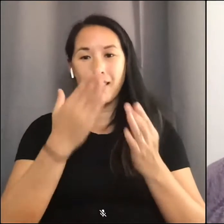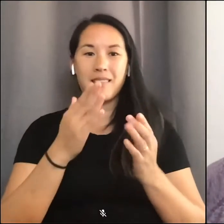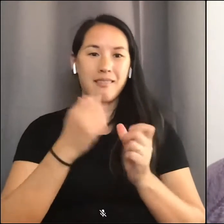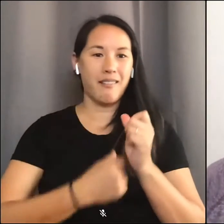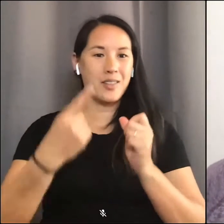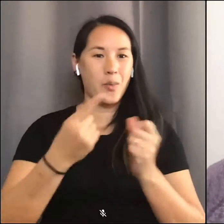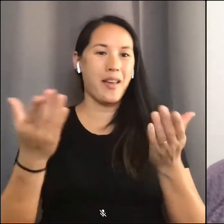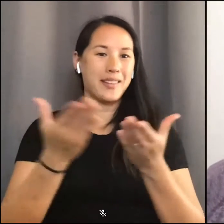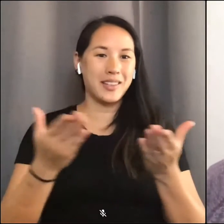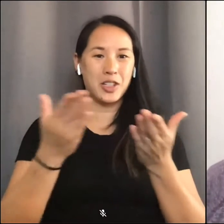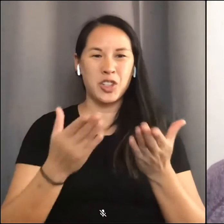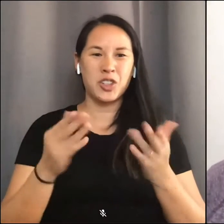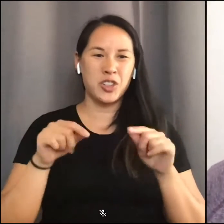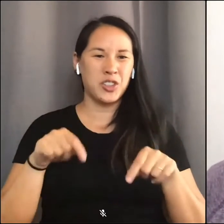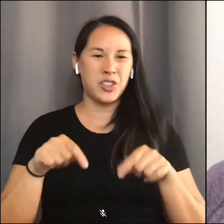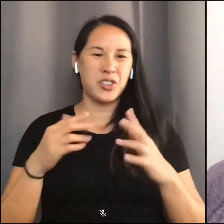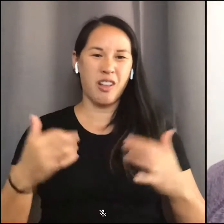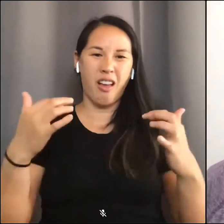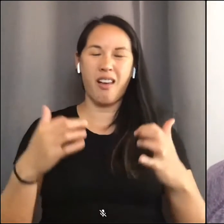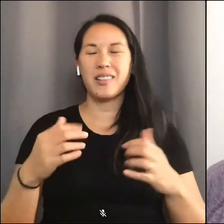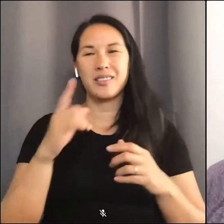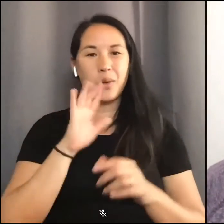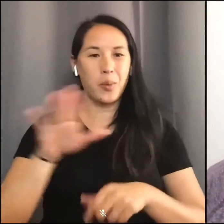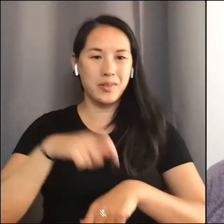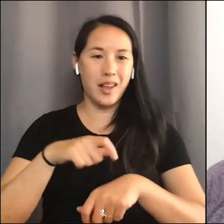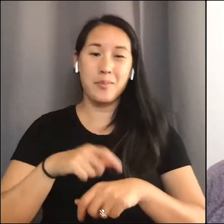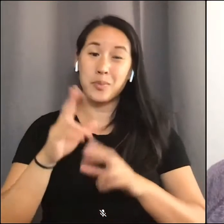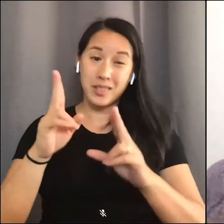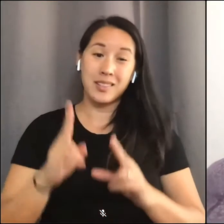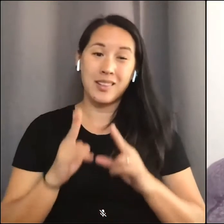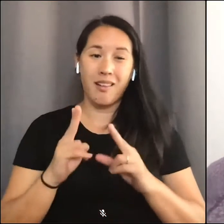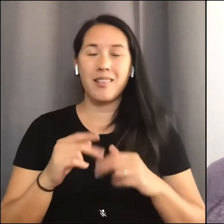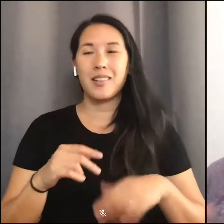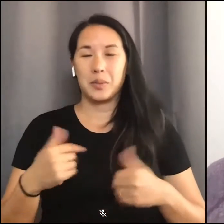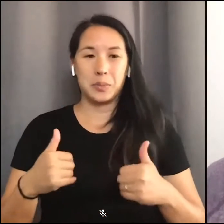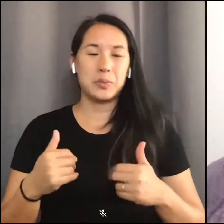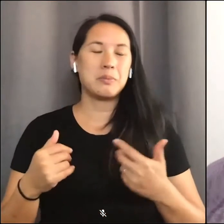uh for making time it's a real honor uh to be a part of the speakers this line up this event